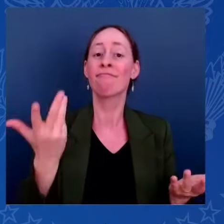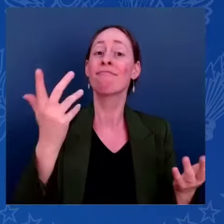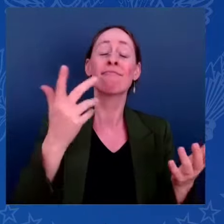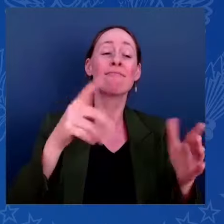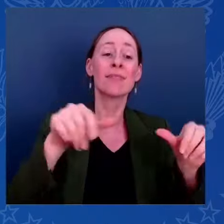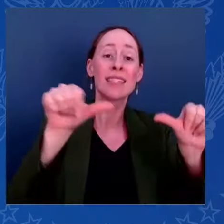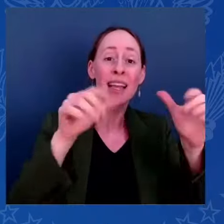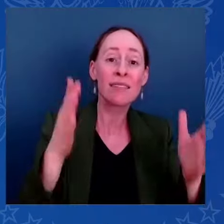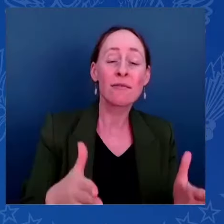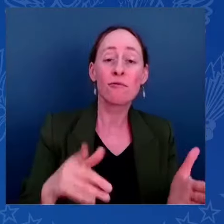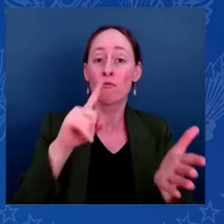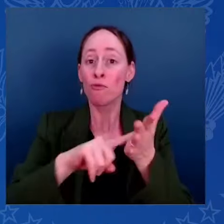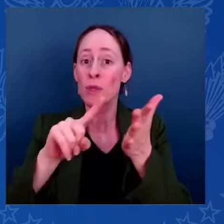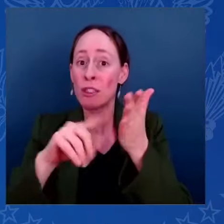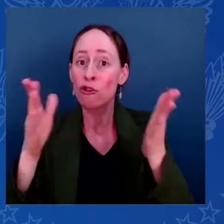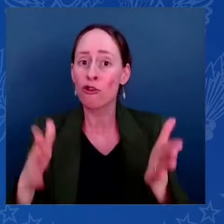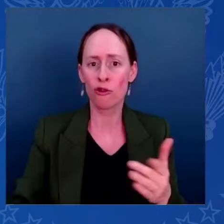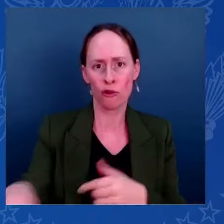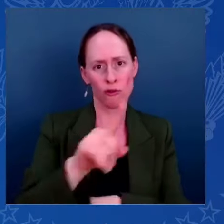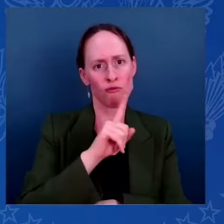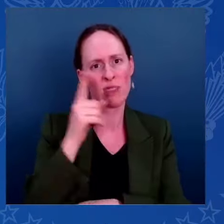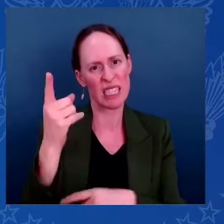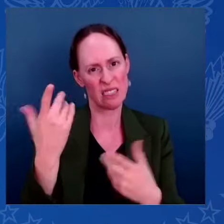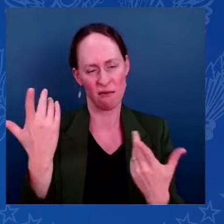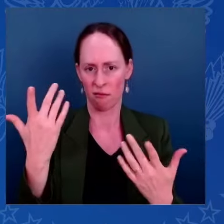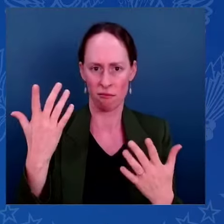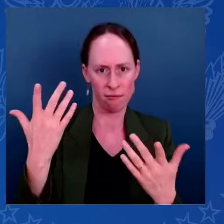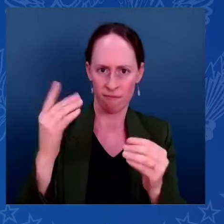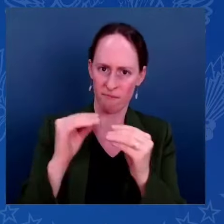And whenever I meet with cancer researchers and scientists,